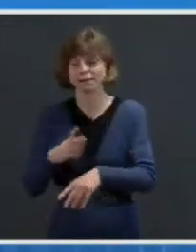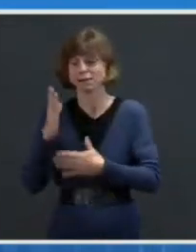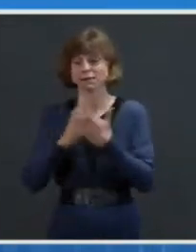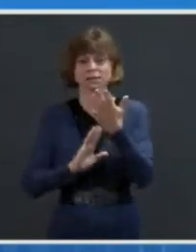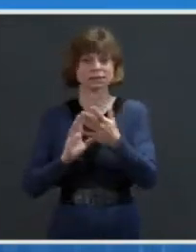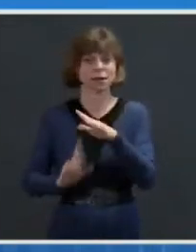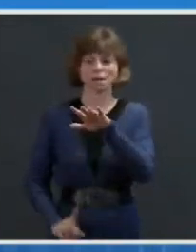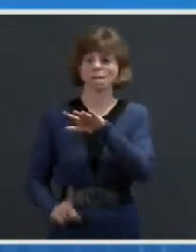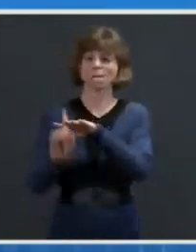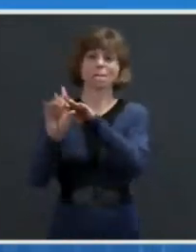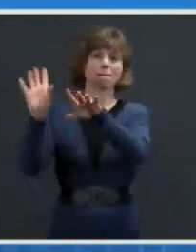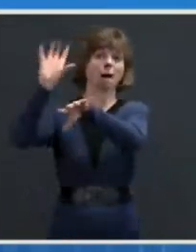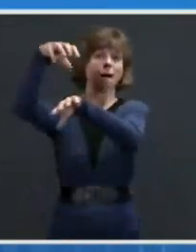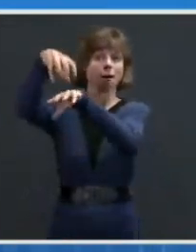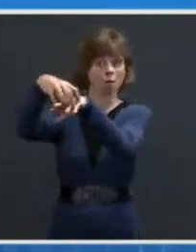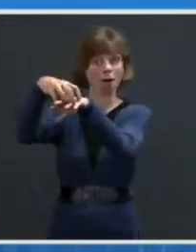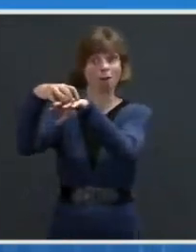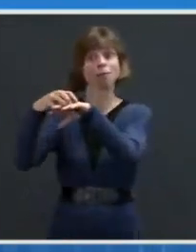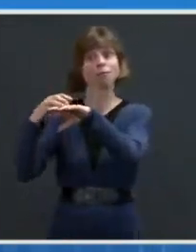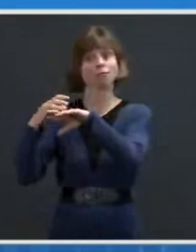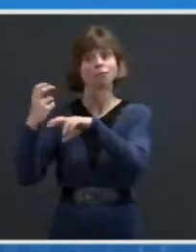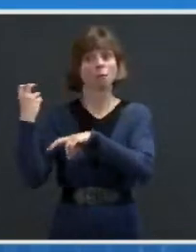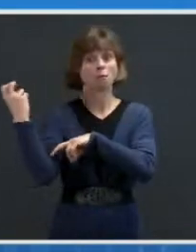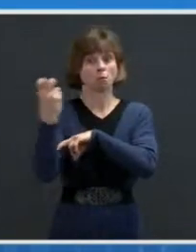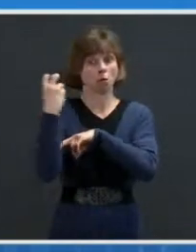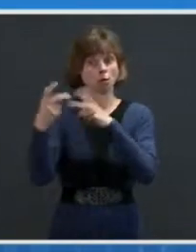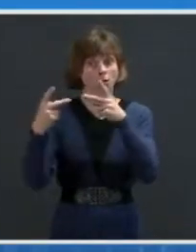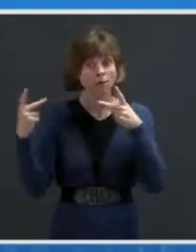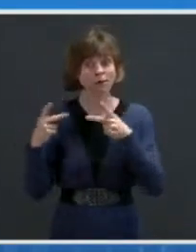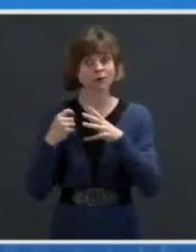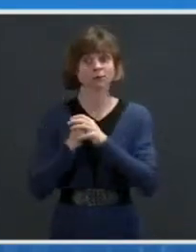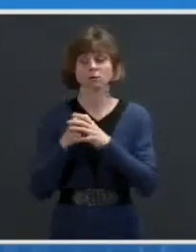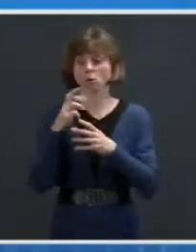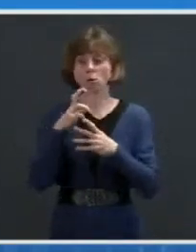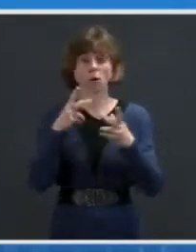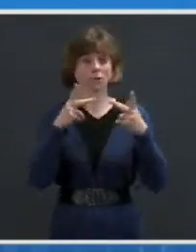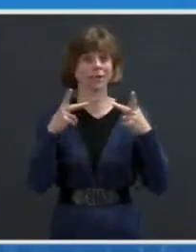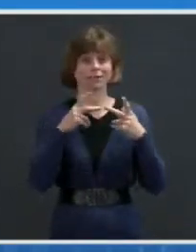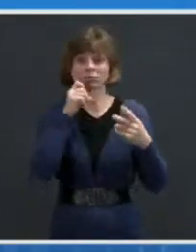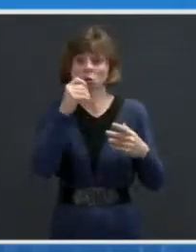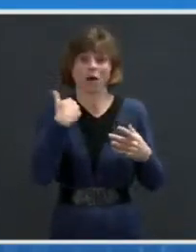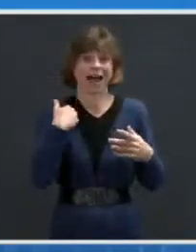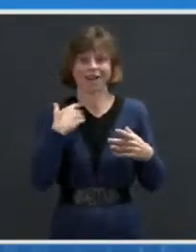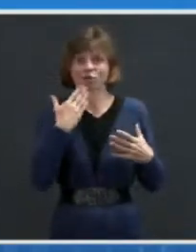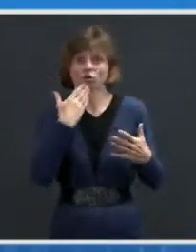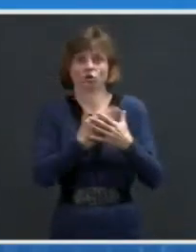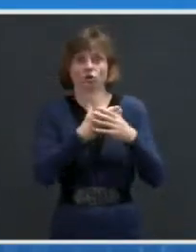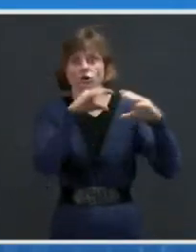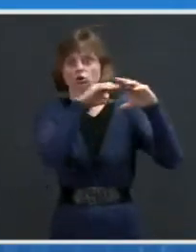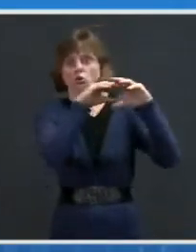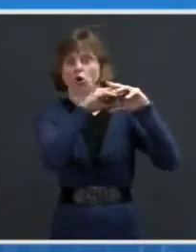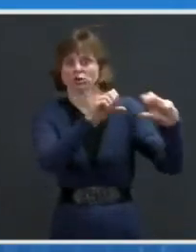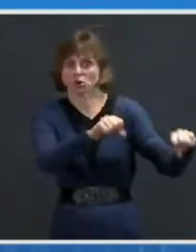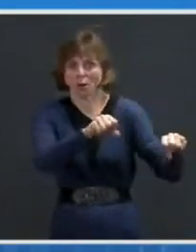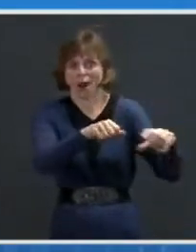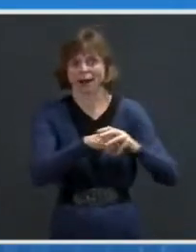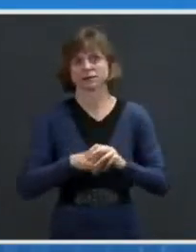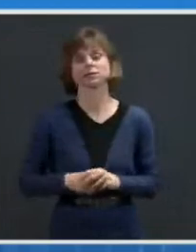EXPANDED AVAILABILITY OF VACCINE IN SOME TEMPORARY CLINICS, MOBILE SITES, AND